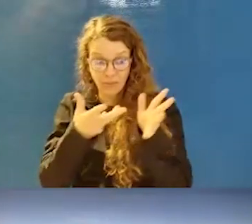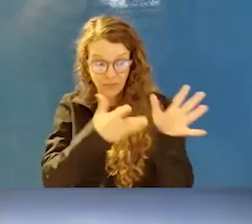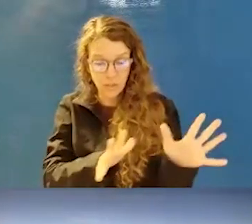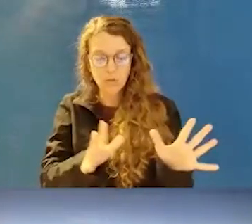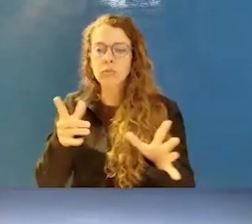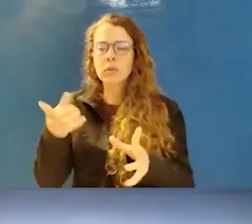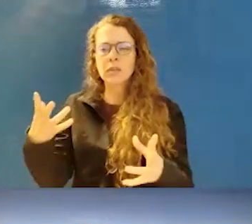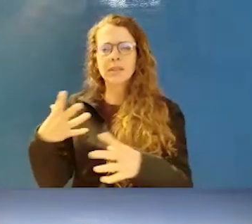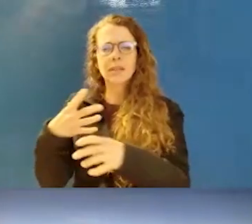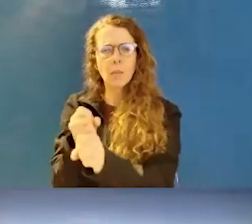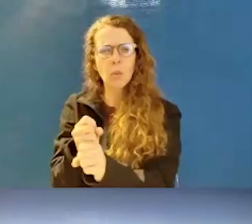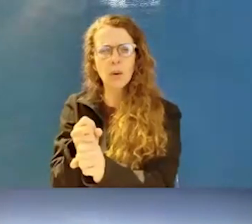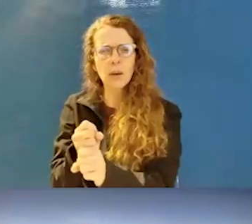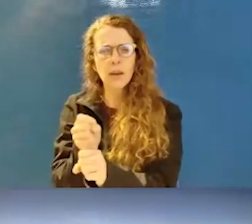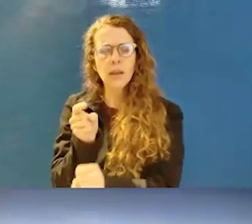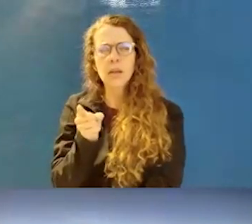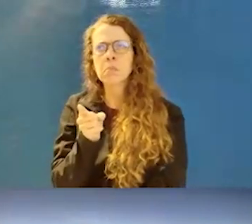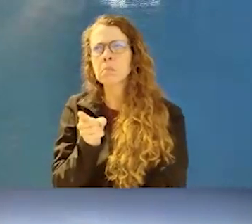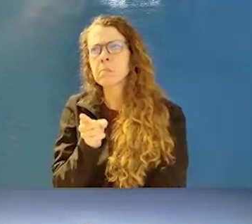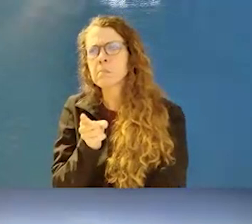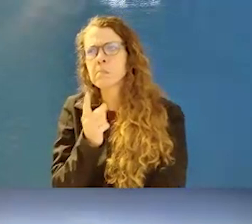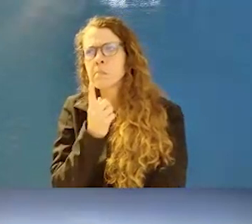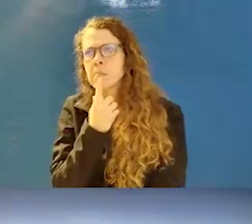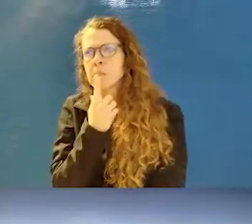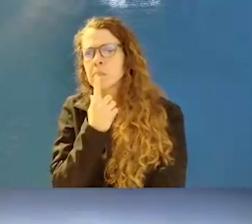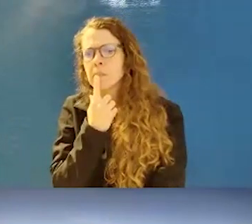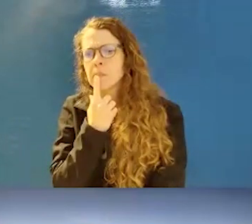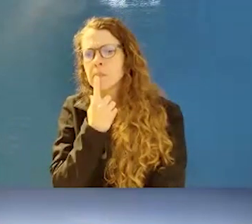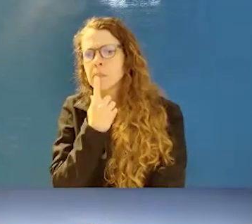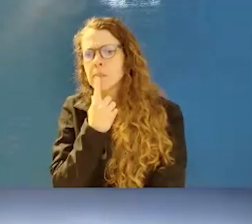I think, you know, so okay, so here so